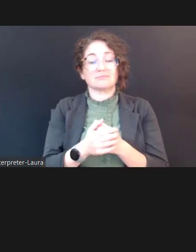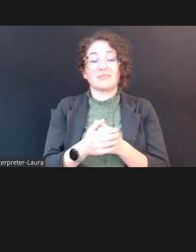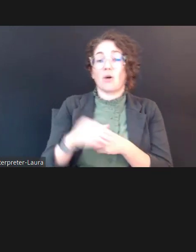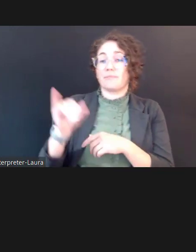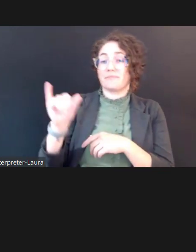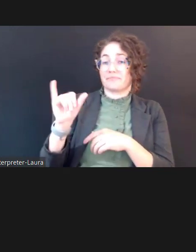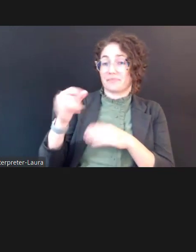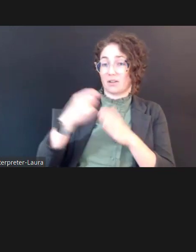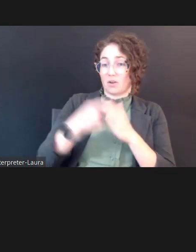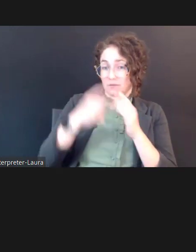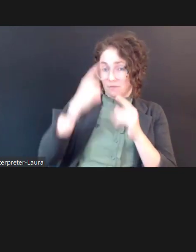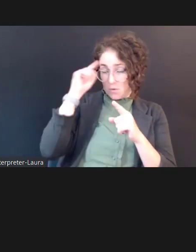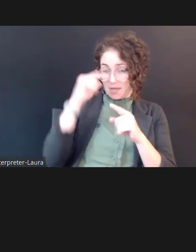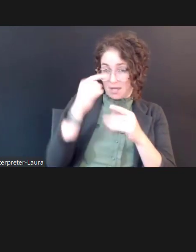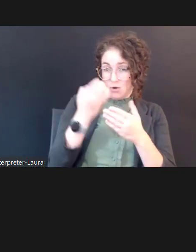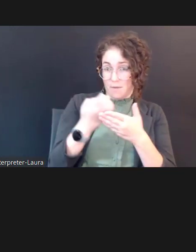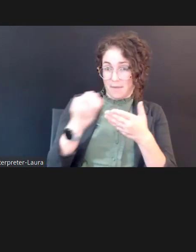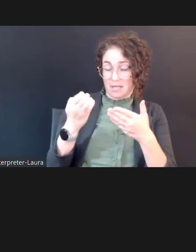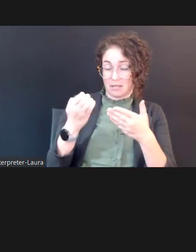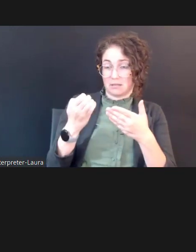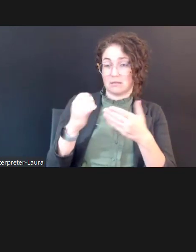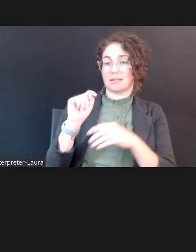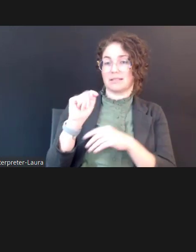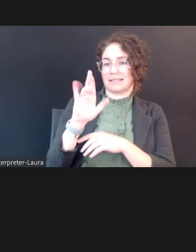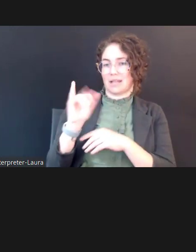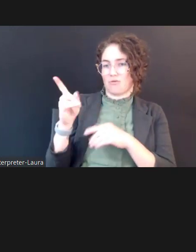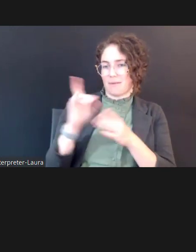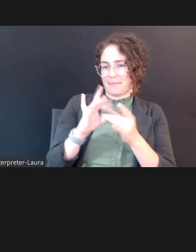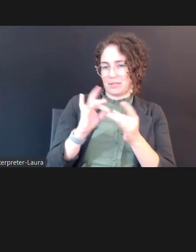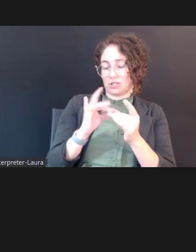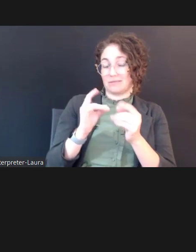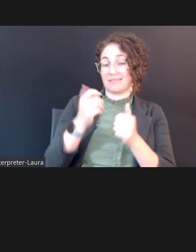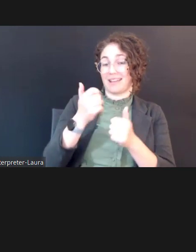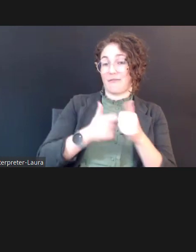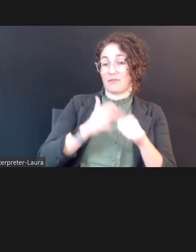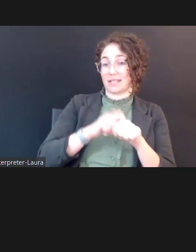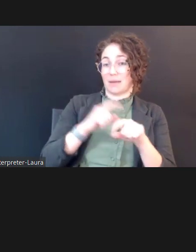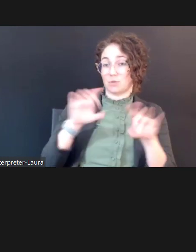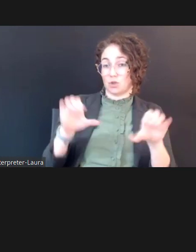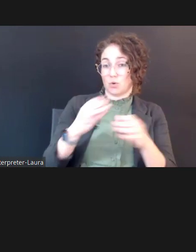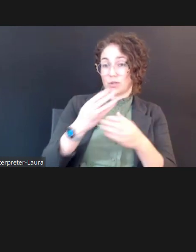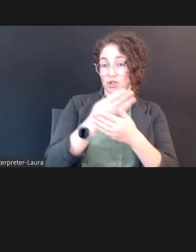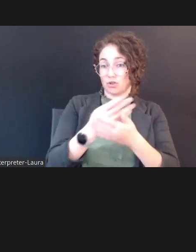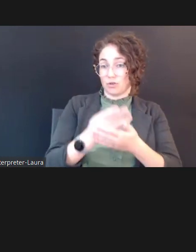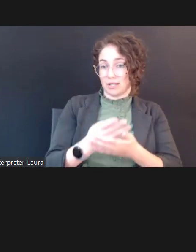highlighted, each time you screen a child there is a disposable cover